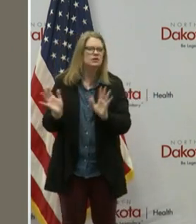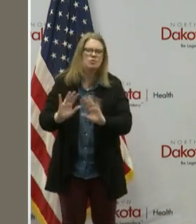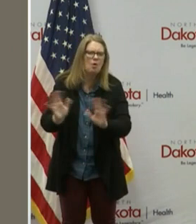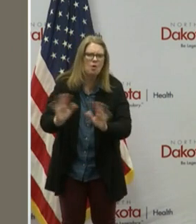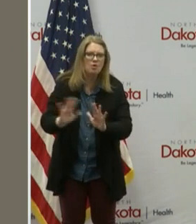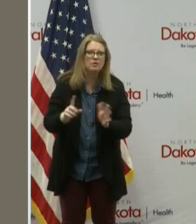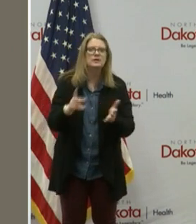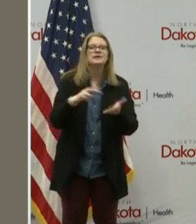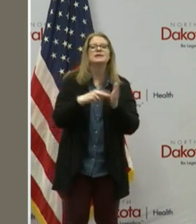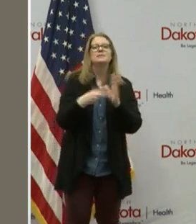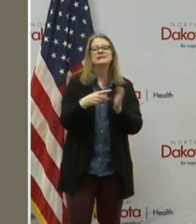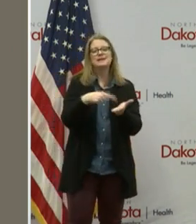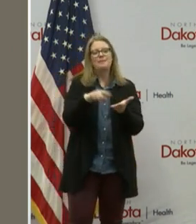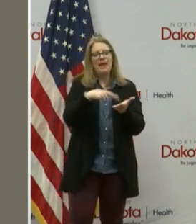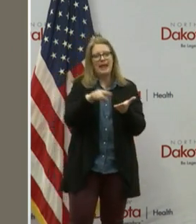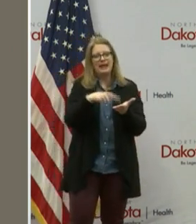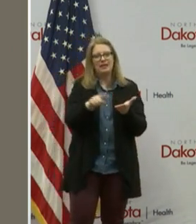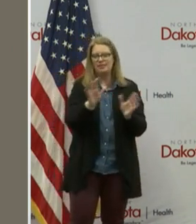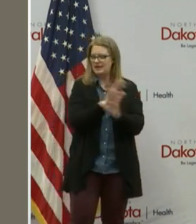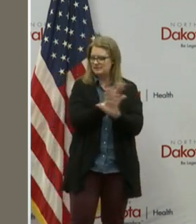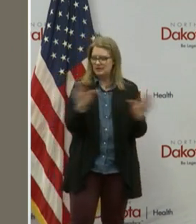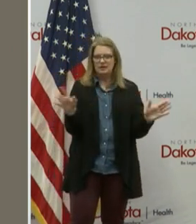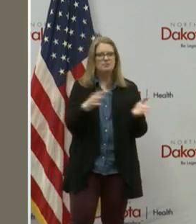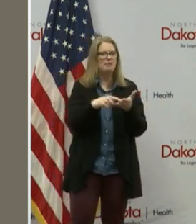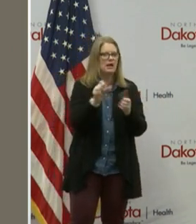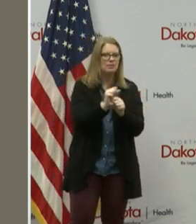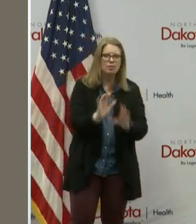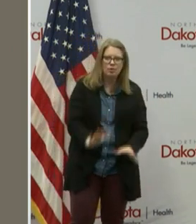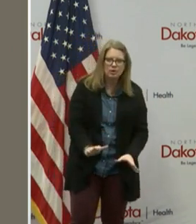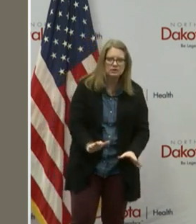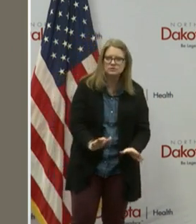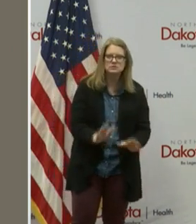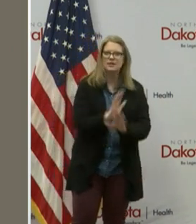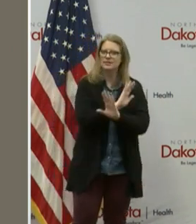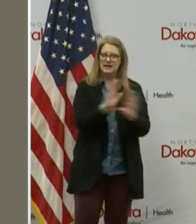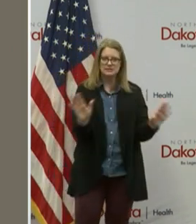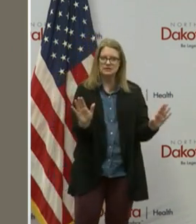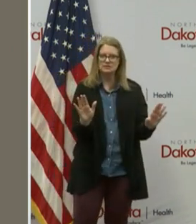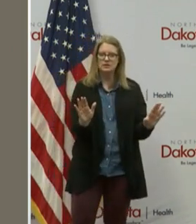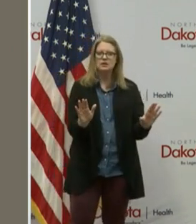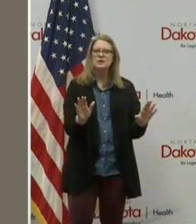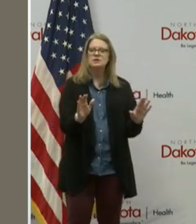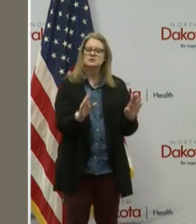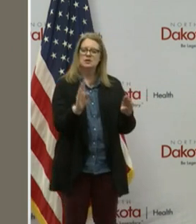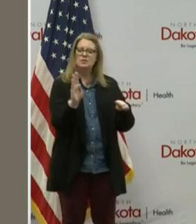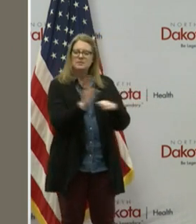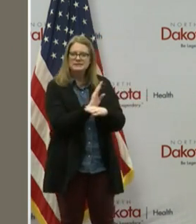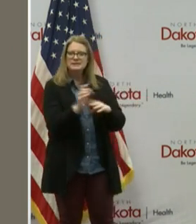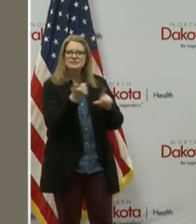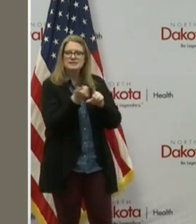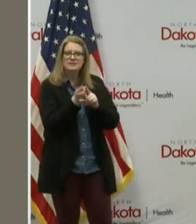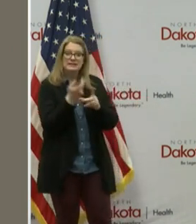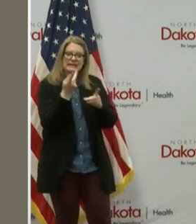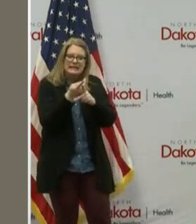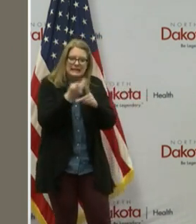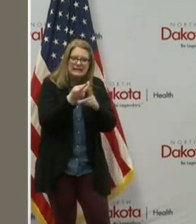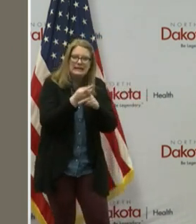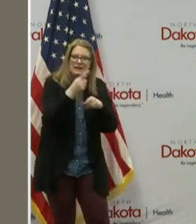PROGRAM. IT IS FOR EXPANSION. NOT FOR ACQUISITIONS. THEY ARE FOR PAYROLL AND THIS